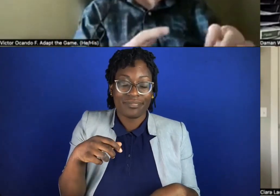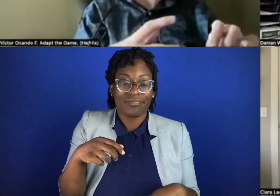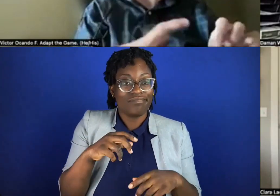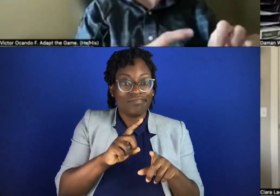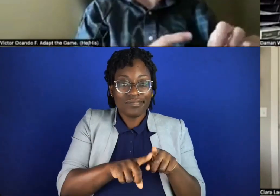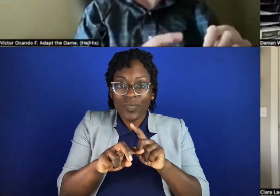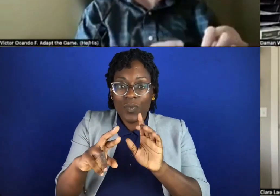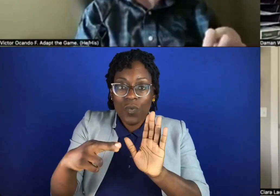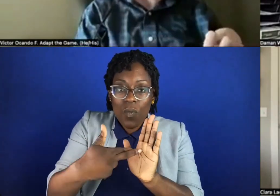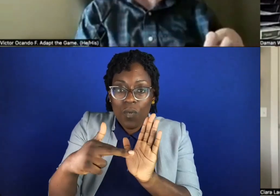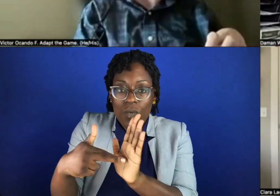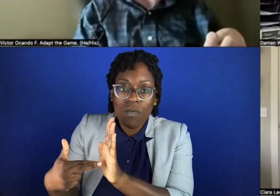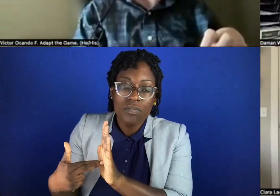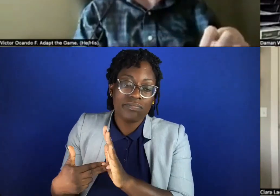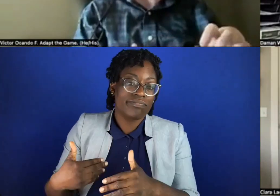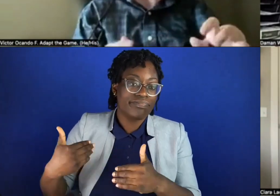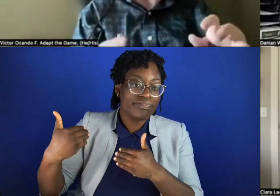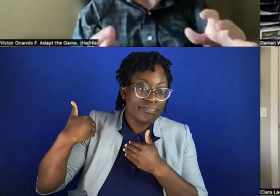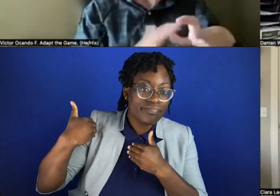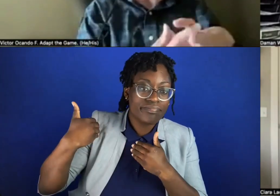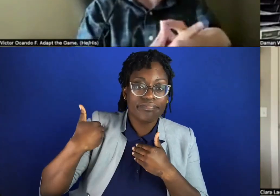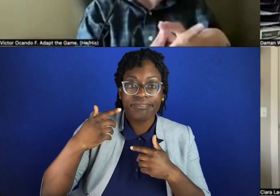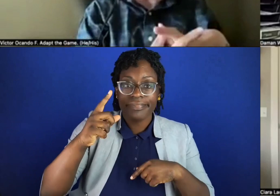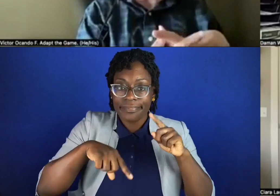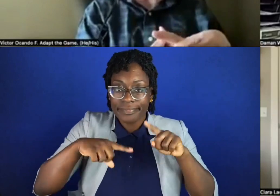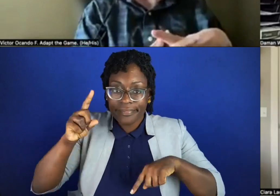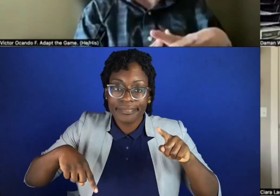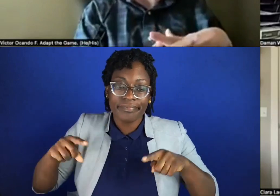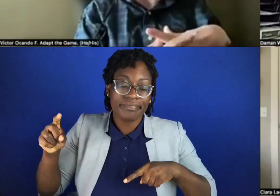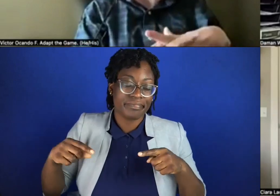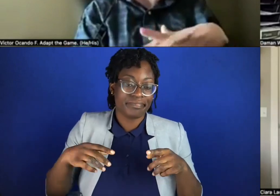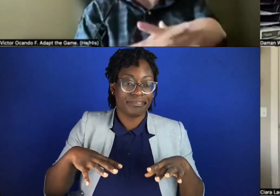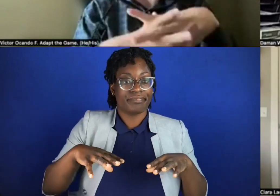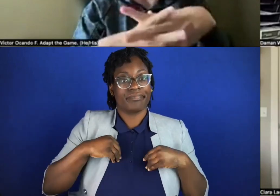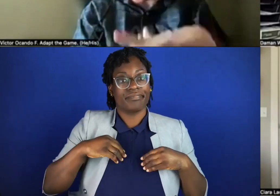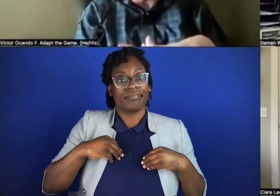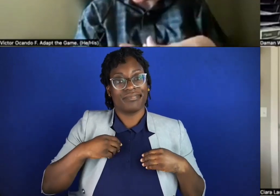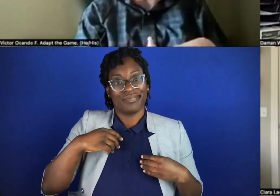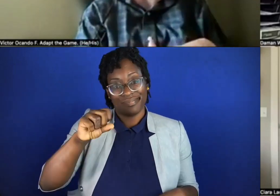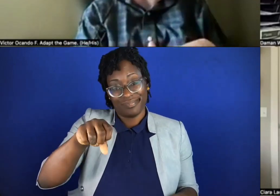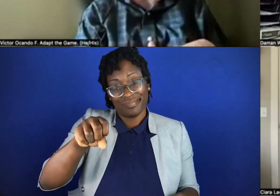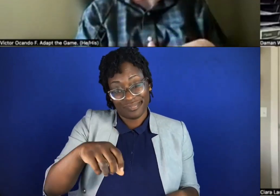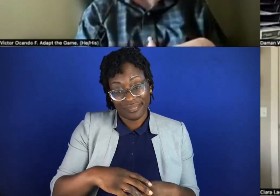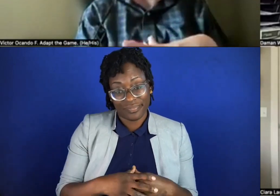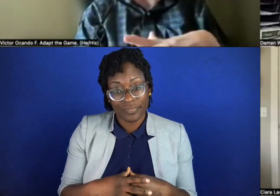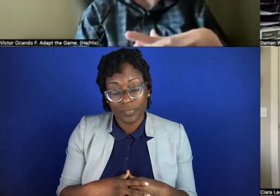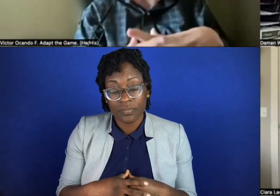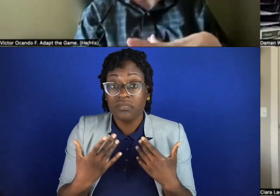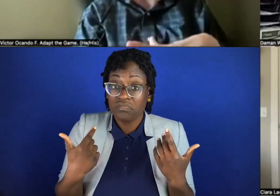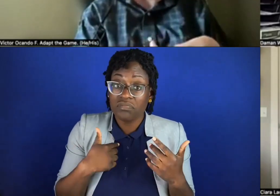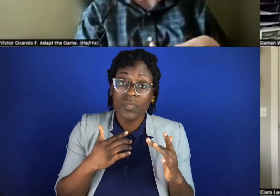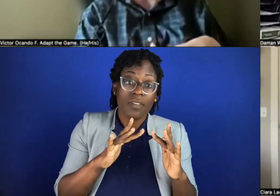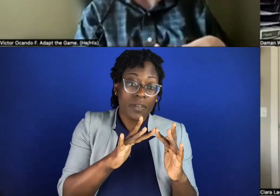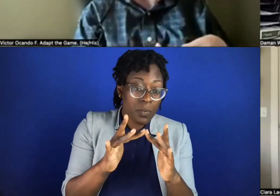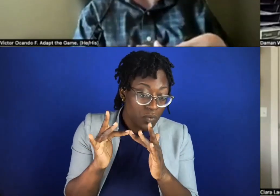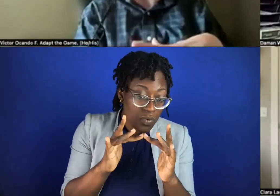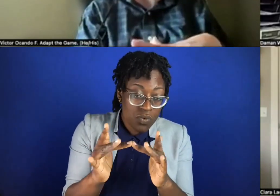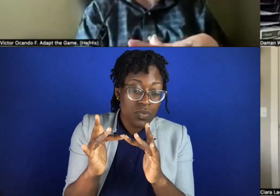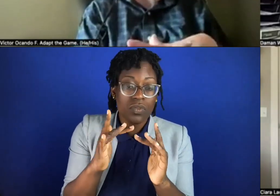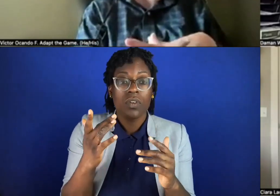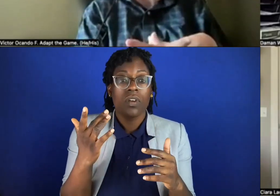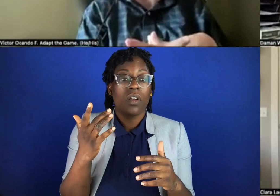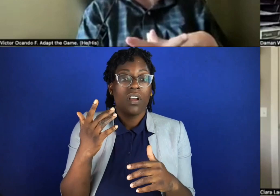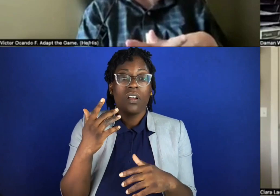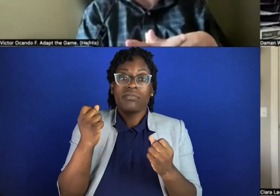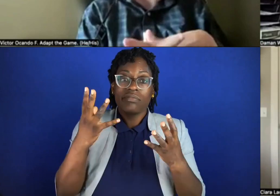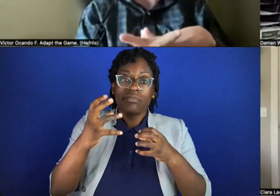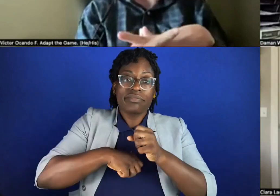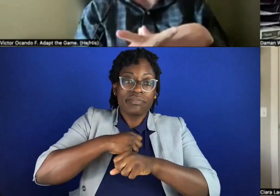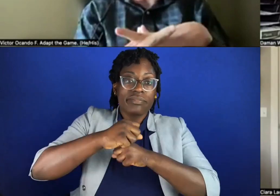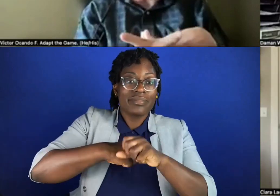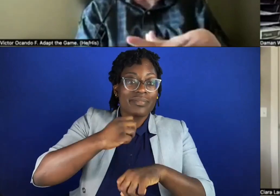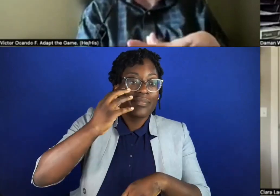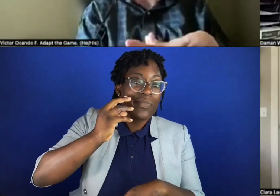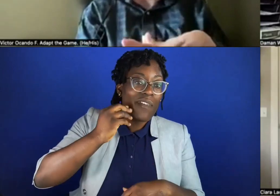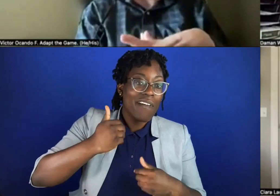different roles, but gratefully because of networking and my years of experience in the